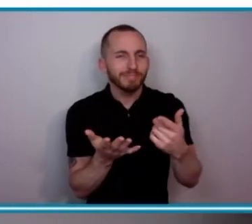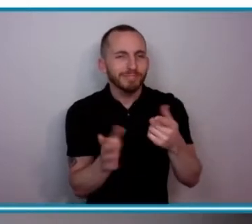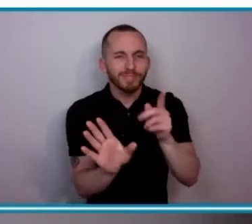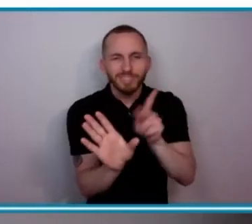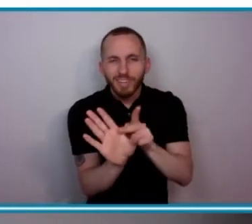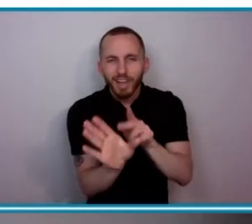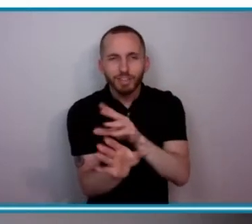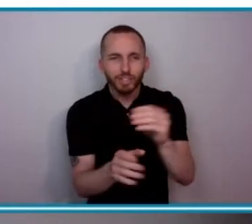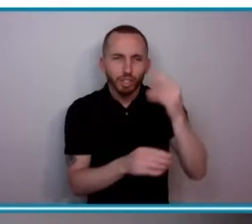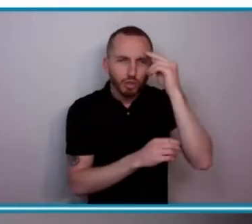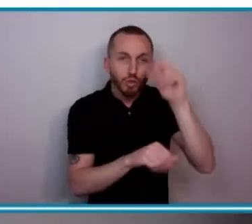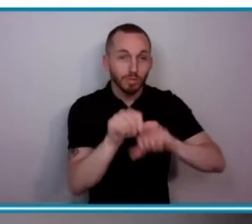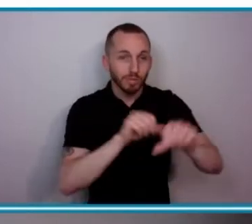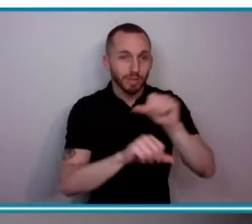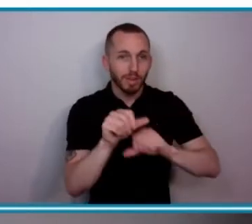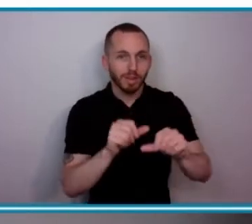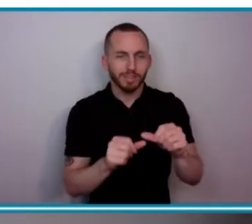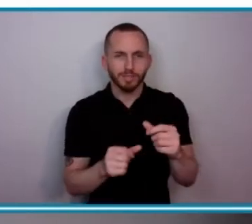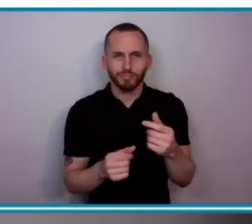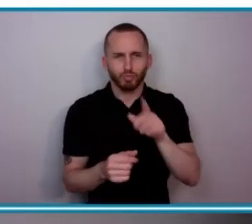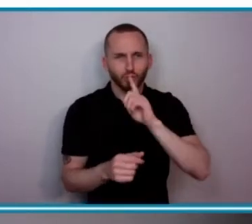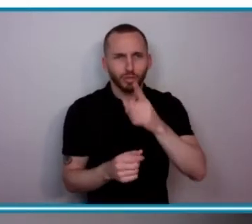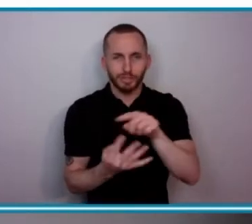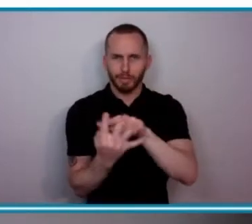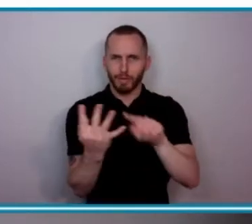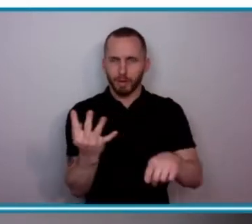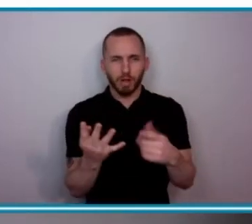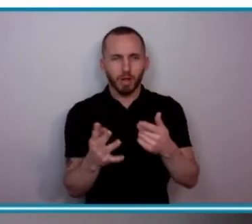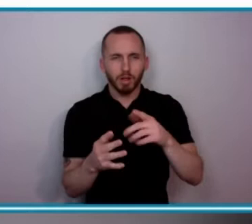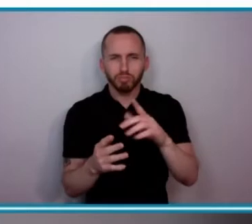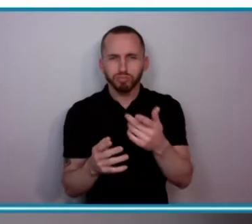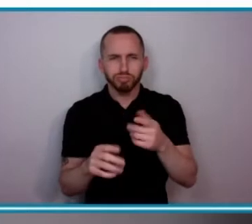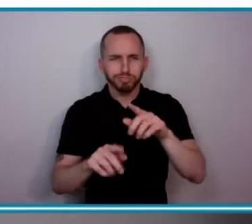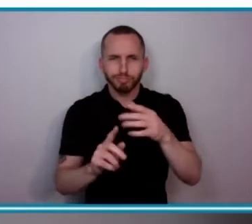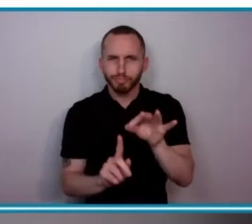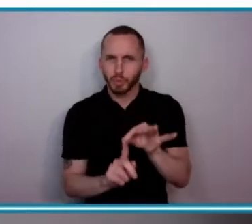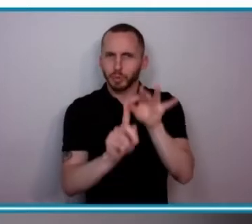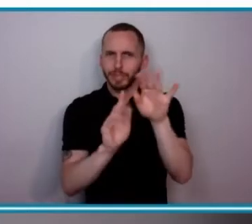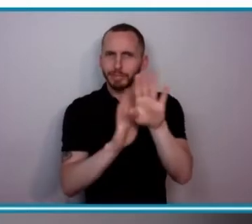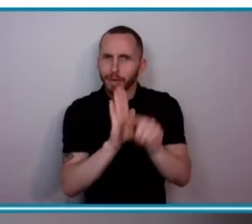So all of you come from distinct backgrounds and yet the connecting thread here is your